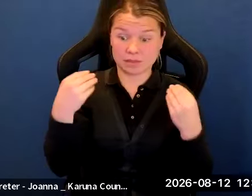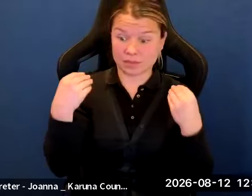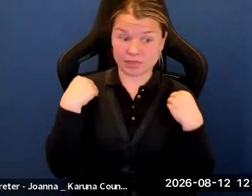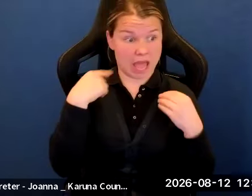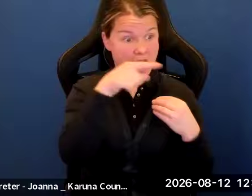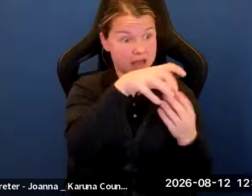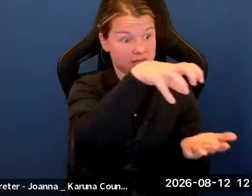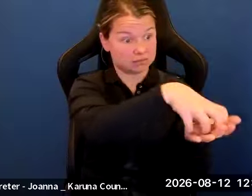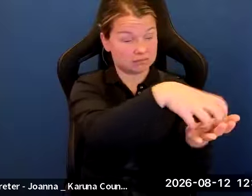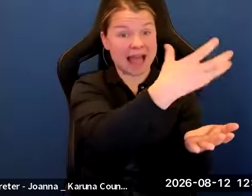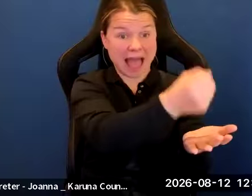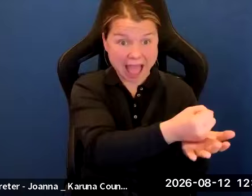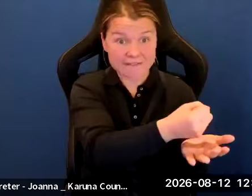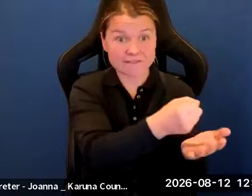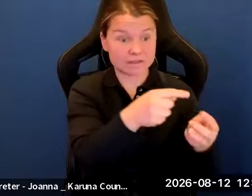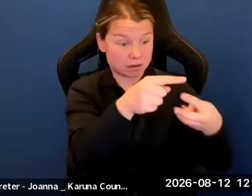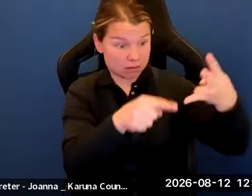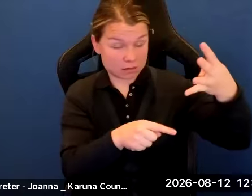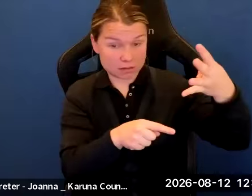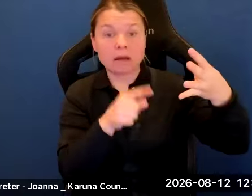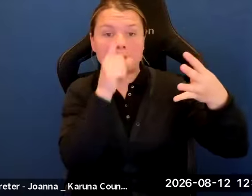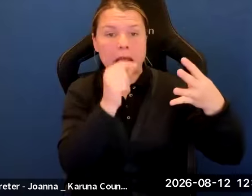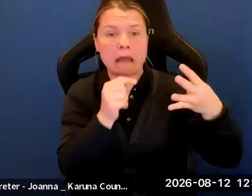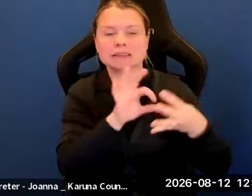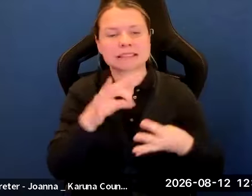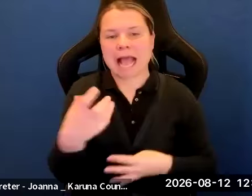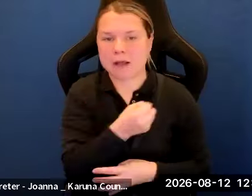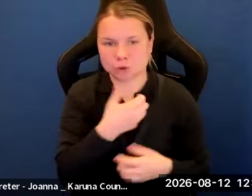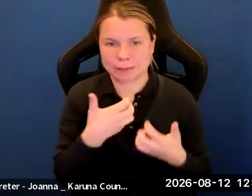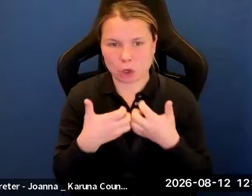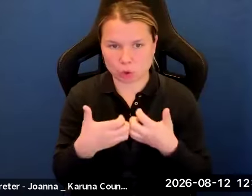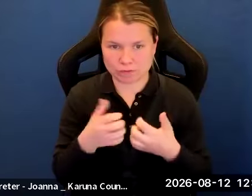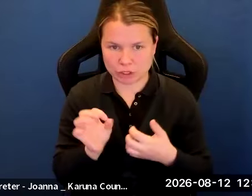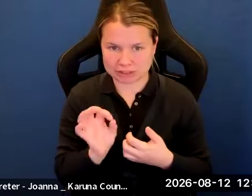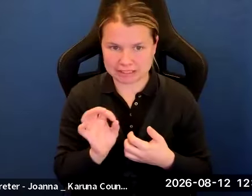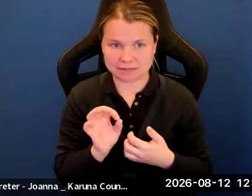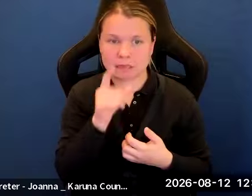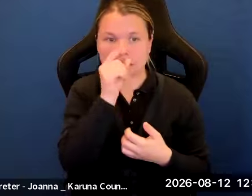eligible host institutions. So as long as the institution